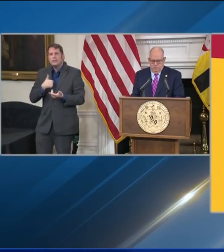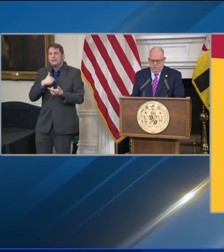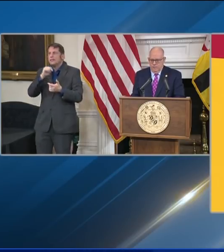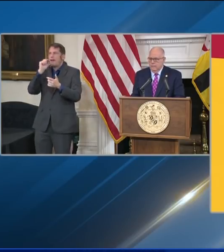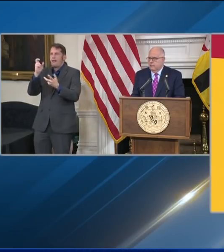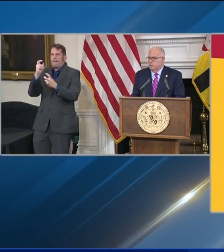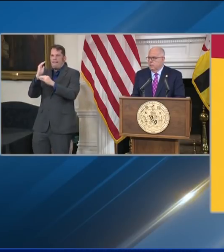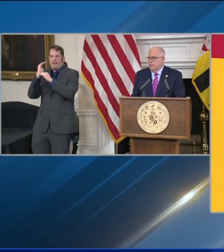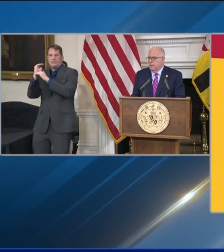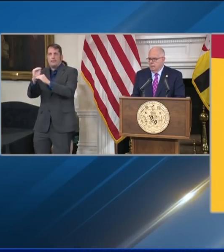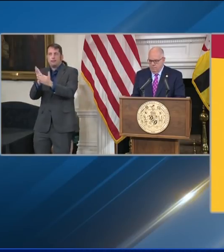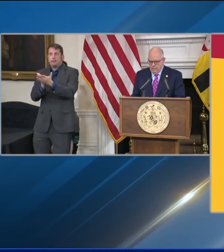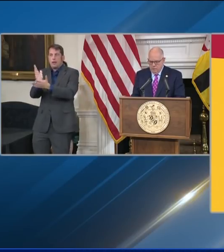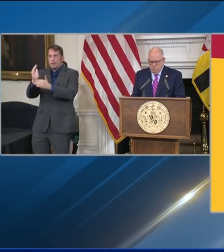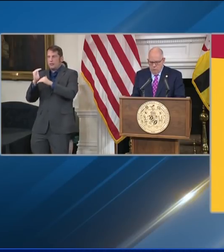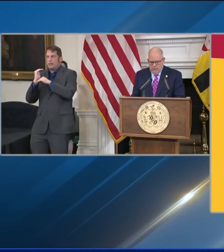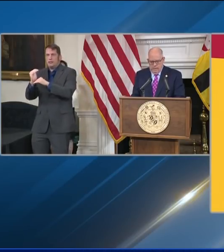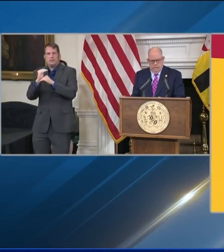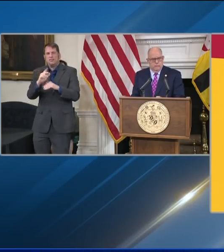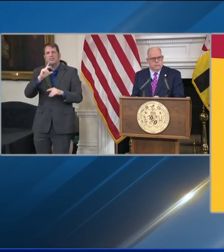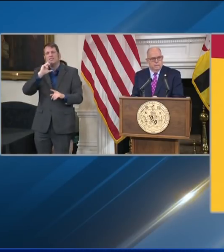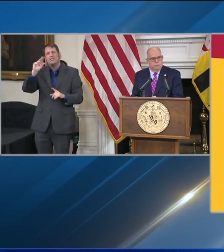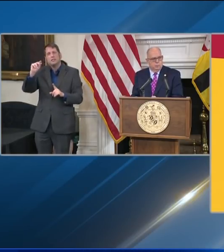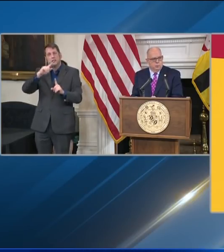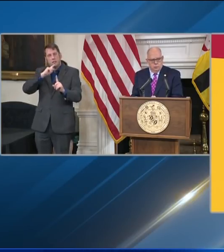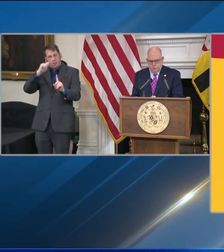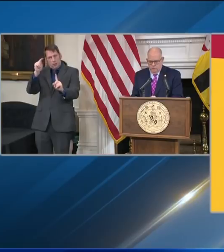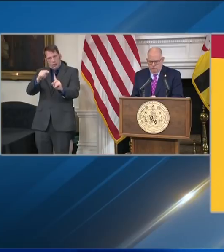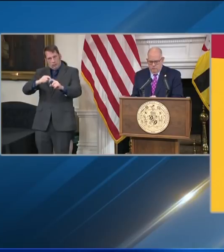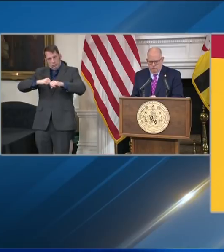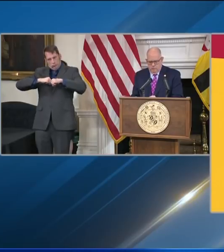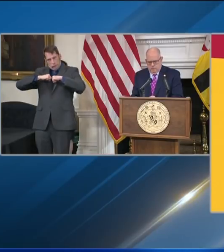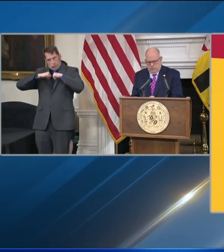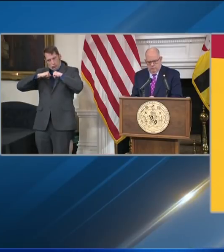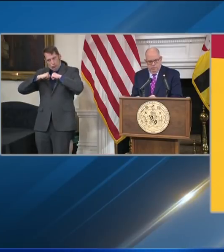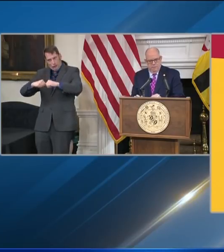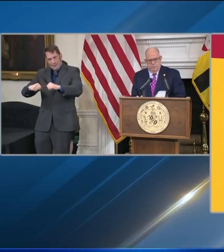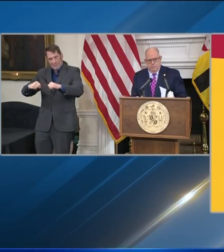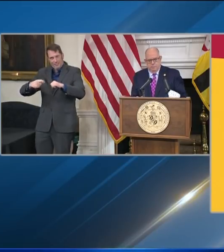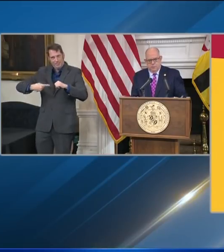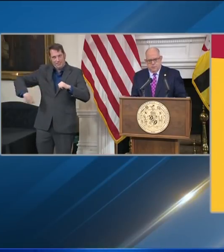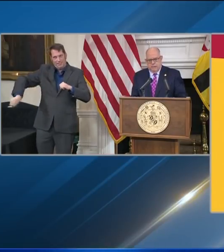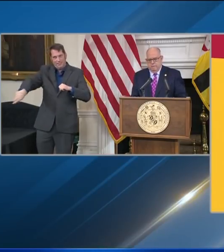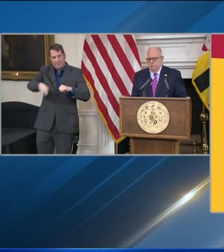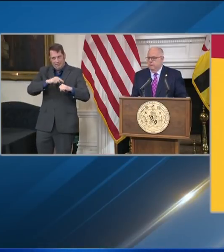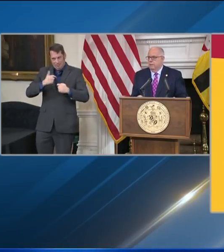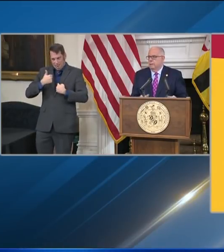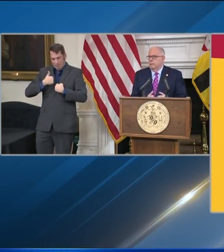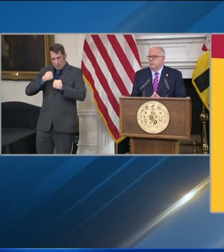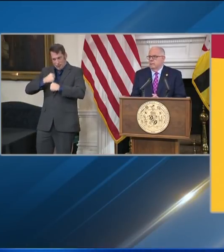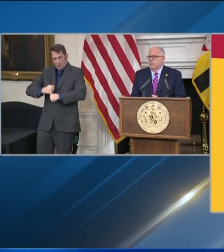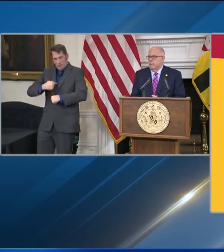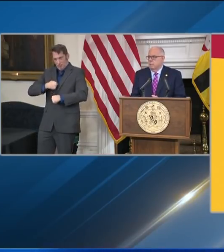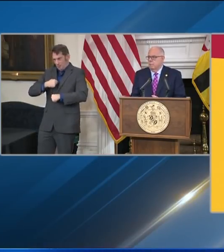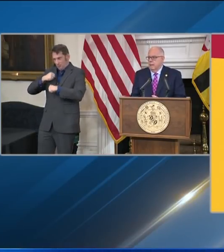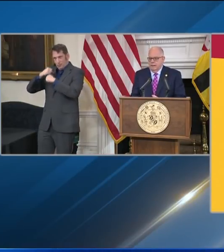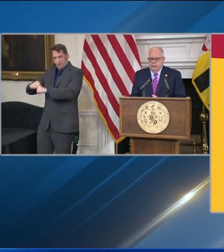ON YOUR RIGHT TO INFECT OTHER PEOPLE BUT IT IS THE BEST WAY TO KEEP YOU.